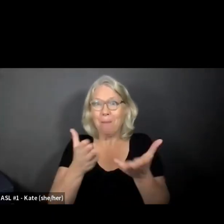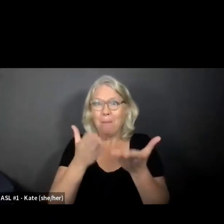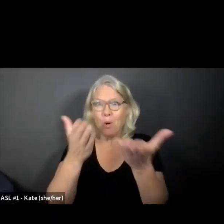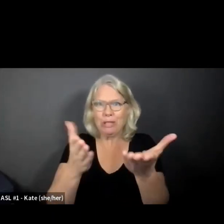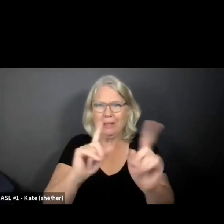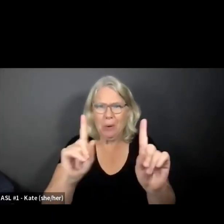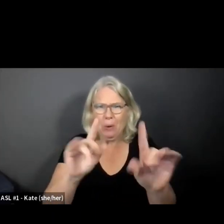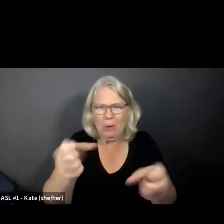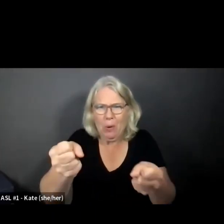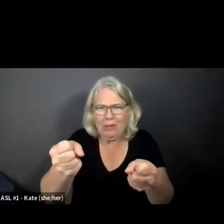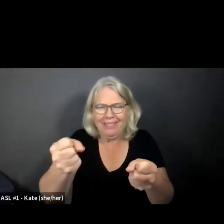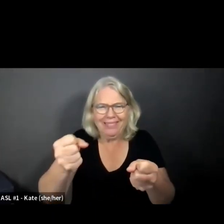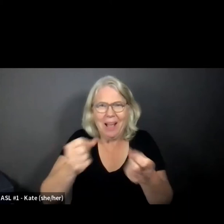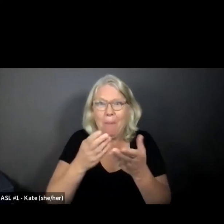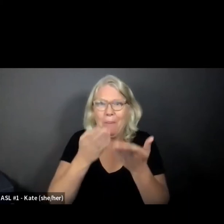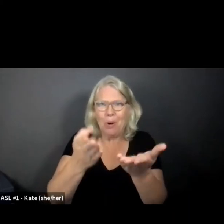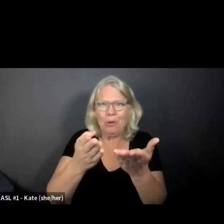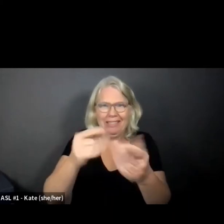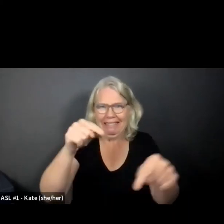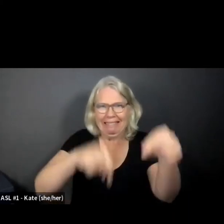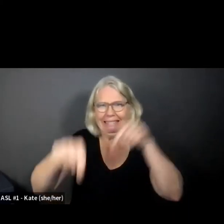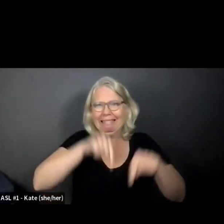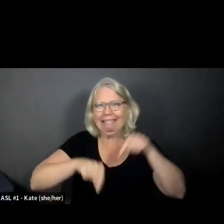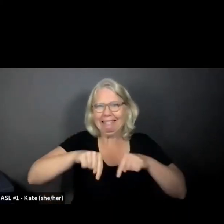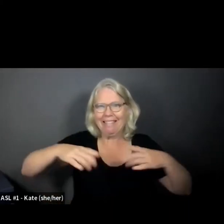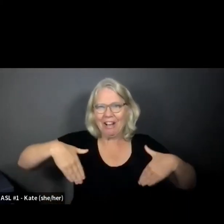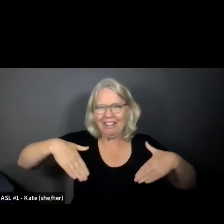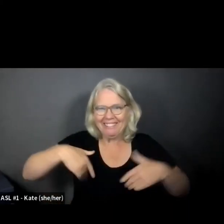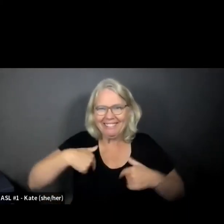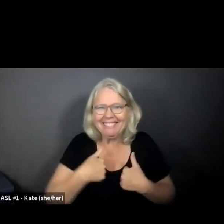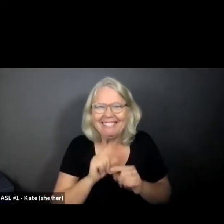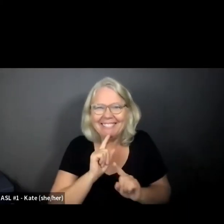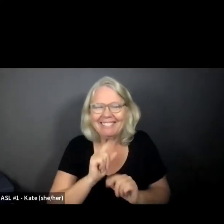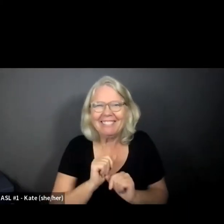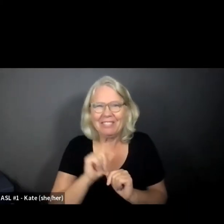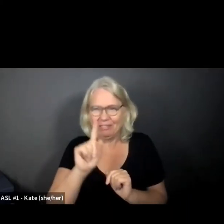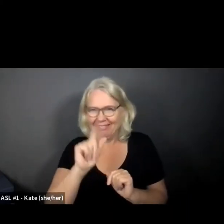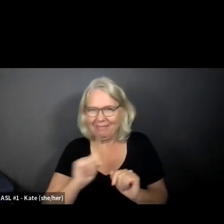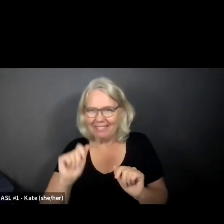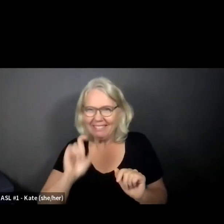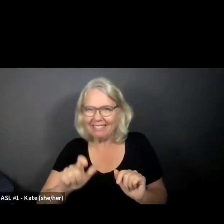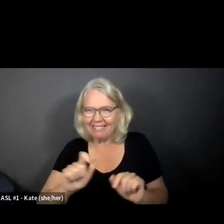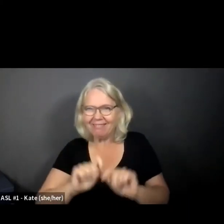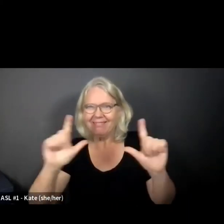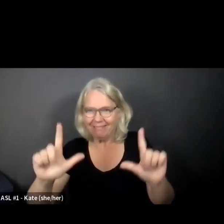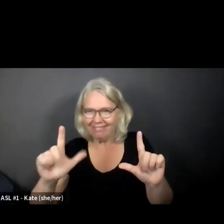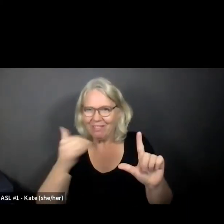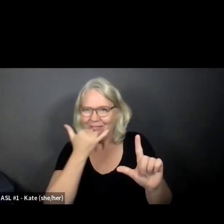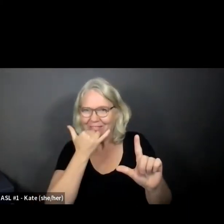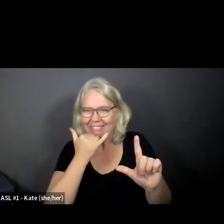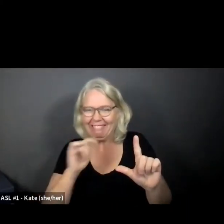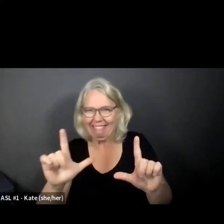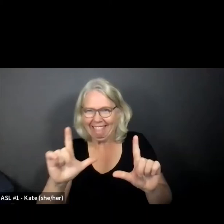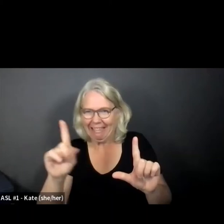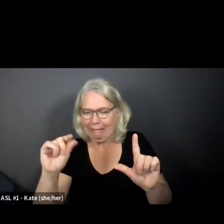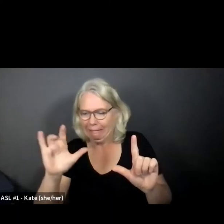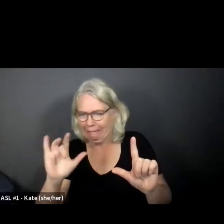I'M IN THE WRONG - BEAR WITH ME.